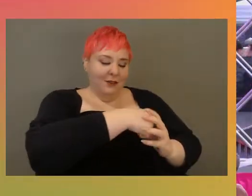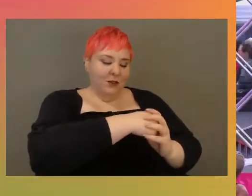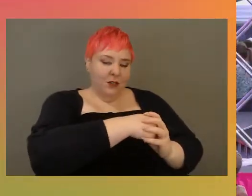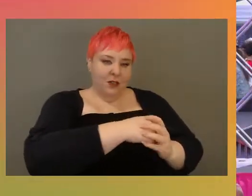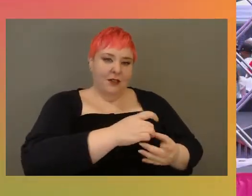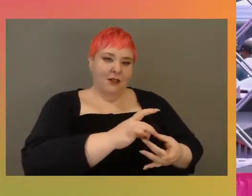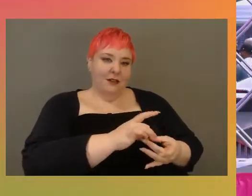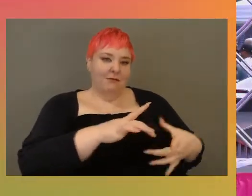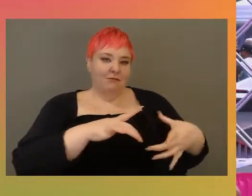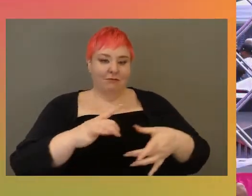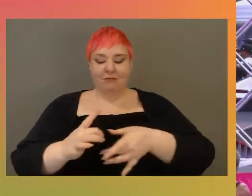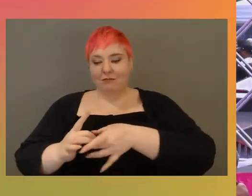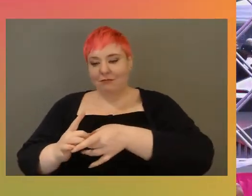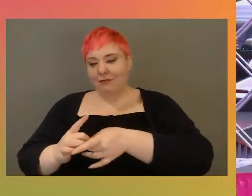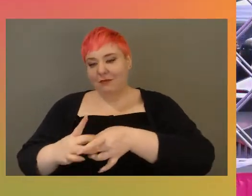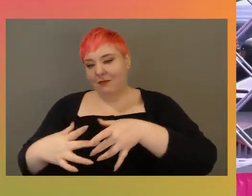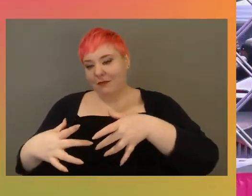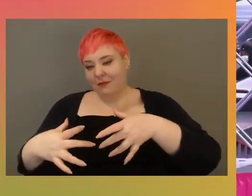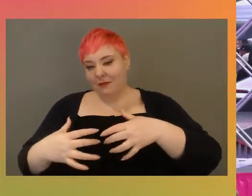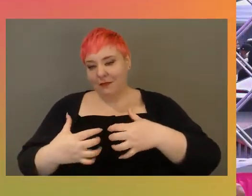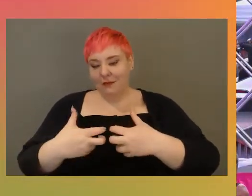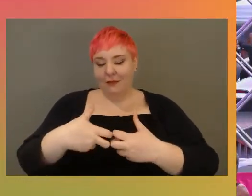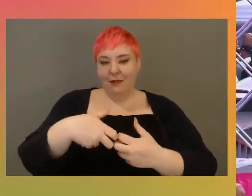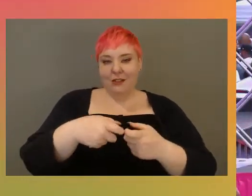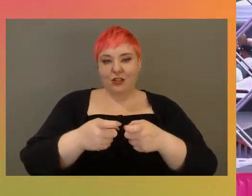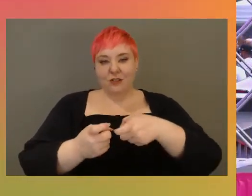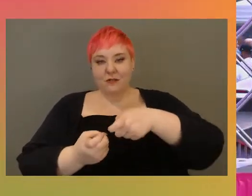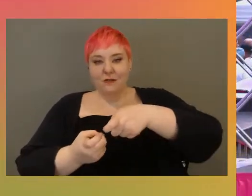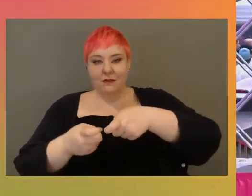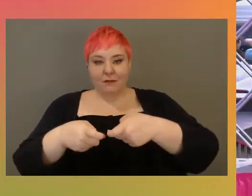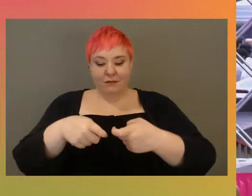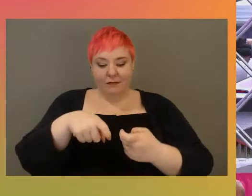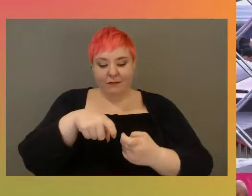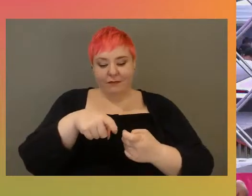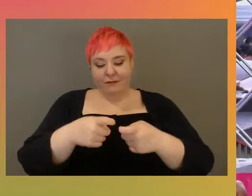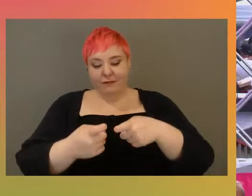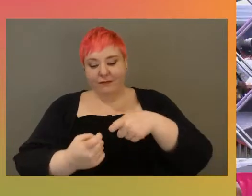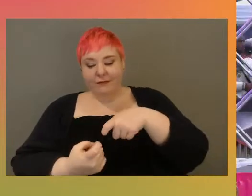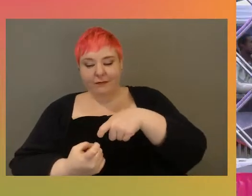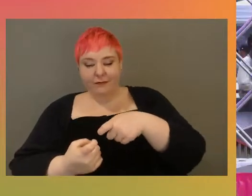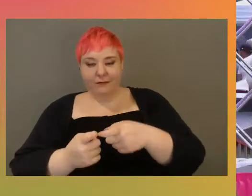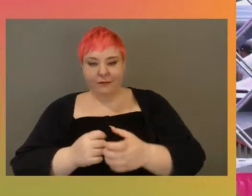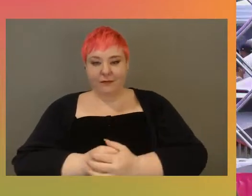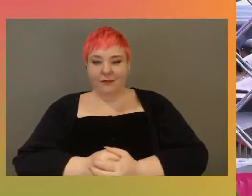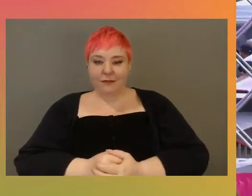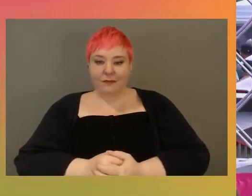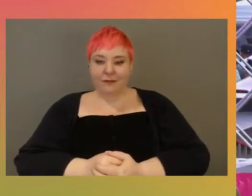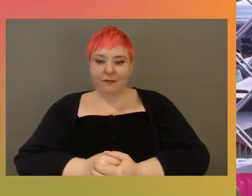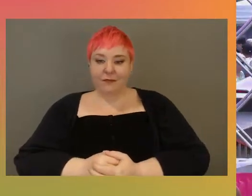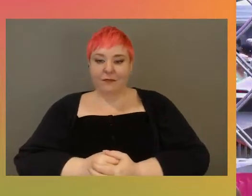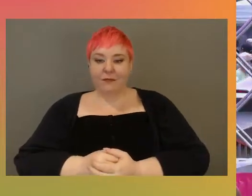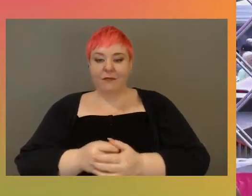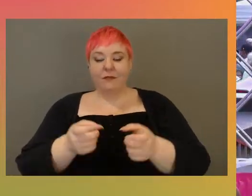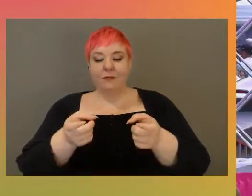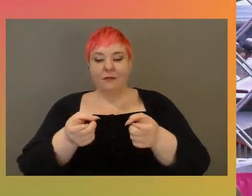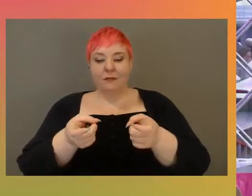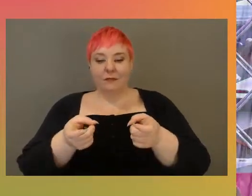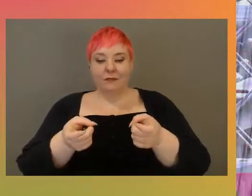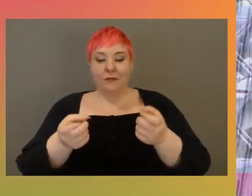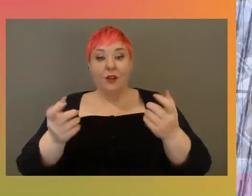THE HIP JOINT, SEE IF YOU CAN